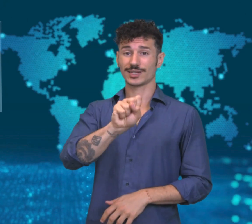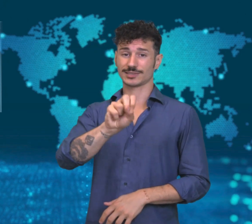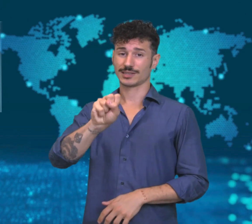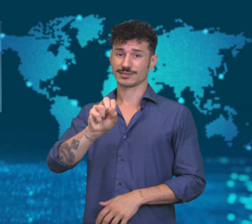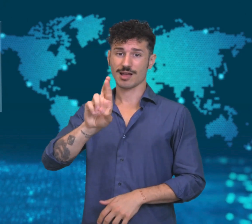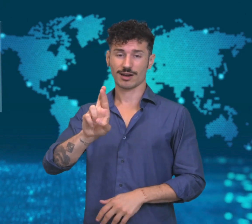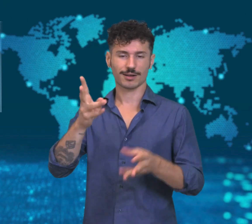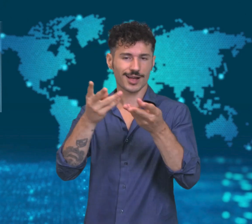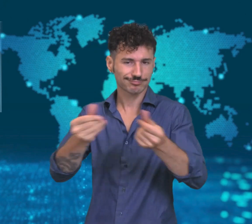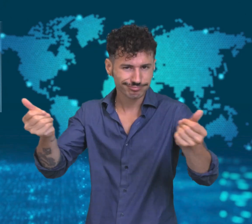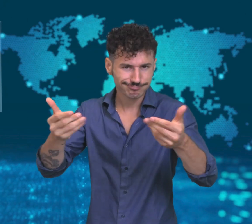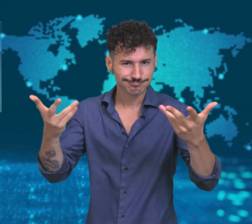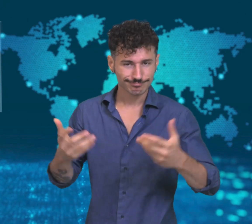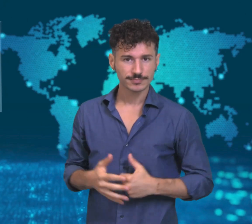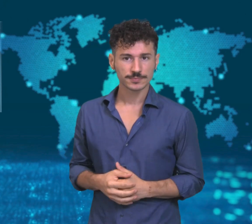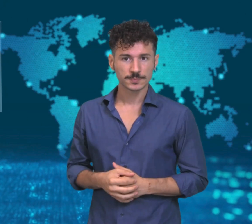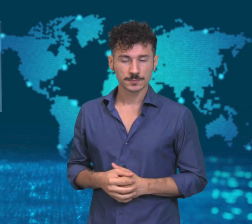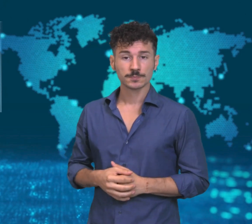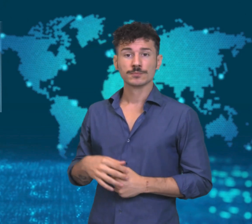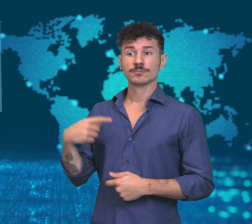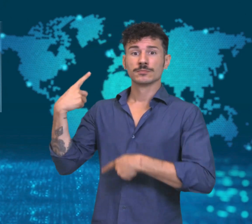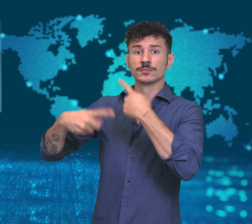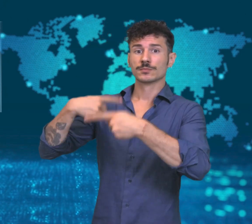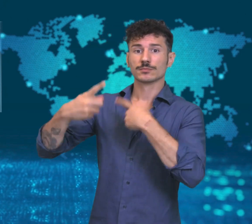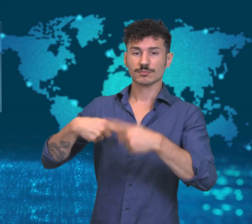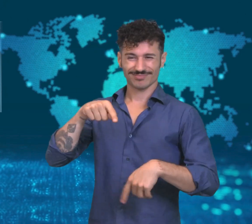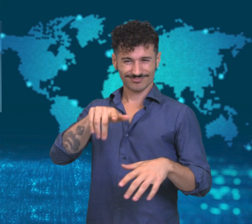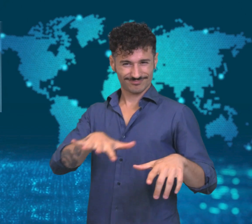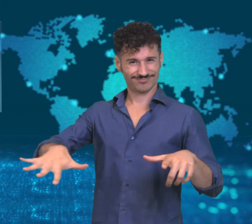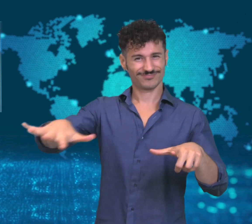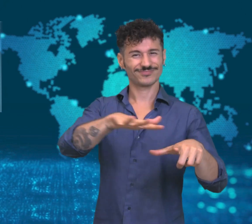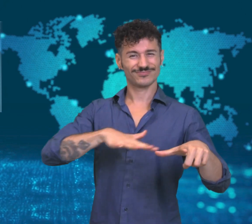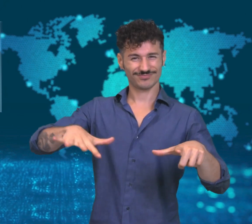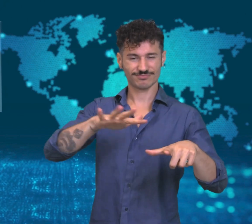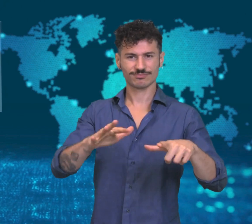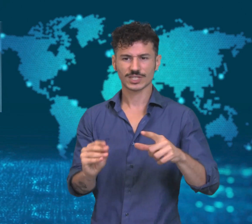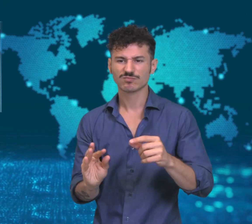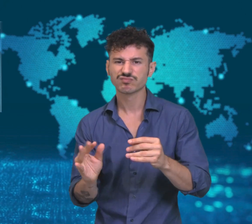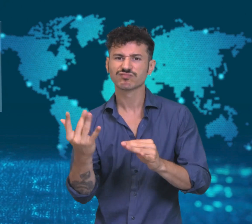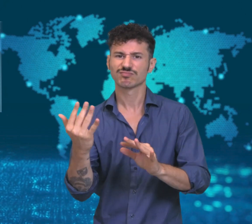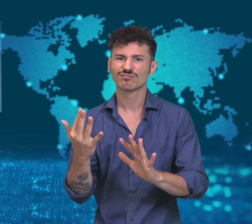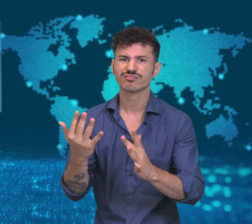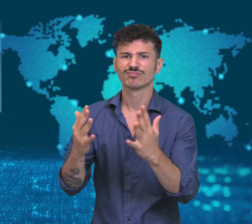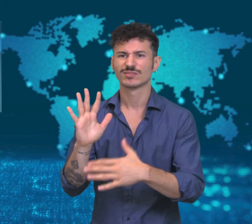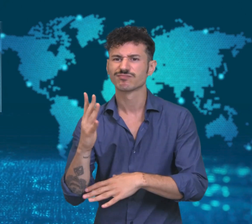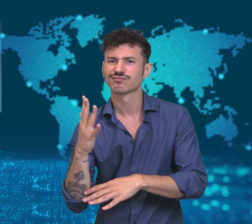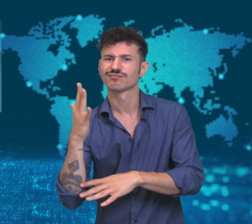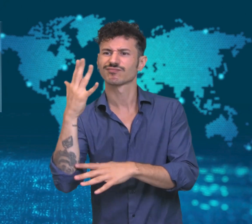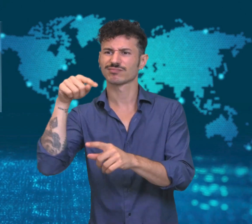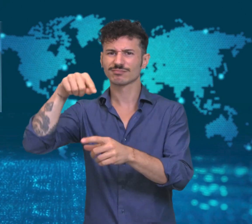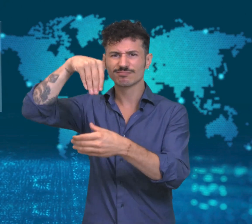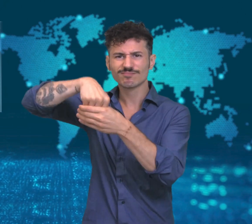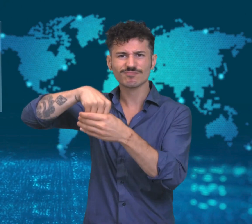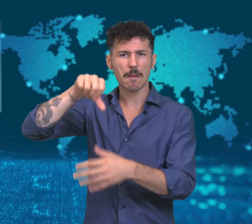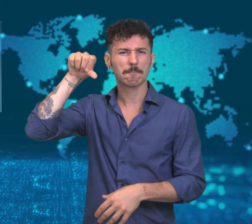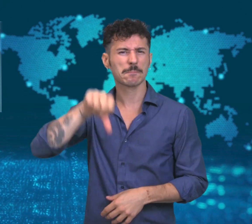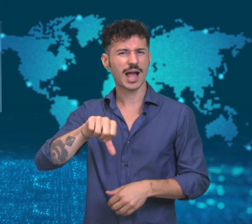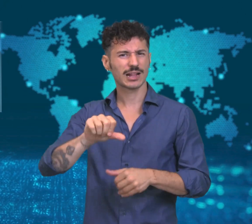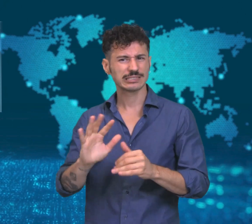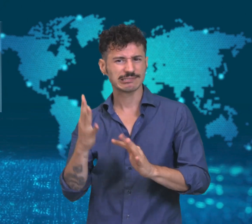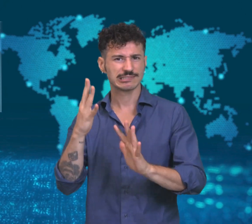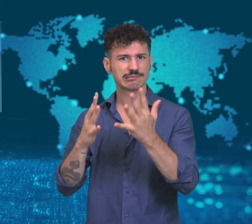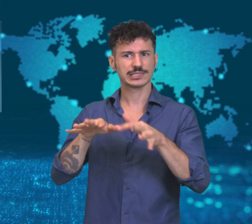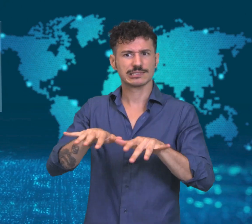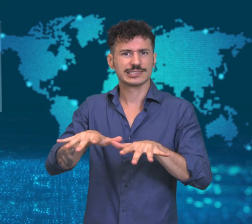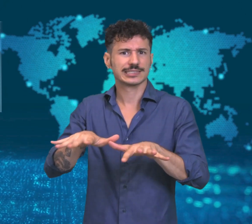Harmful plants began to grow, destroying plants that were native to the area.